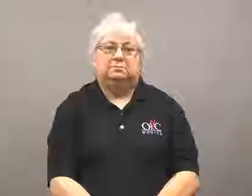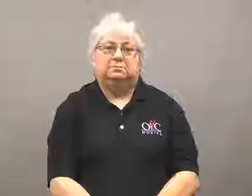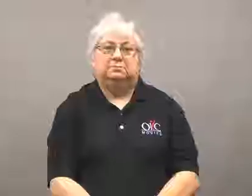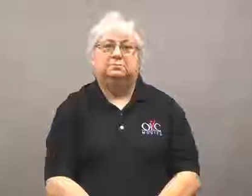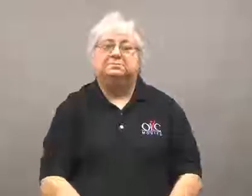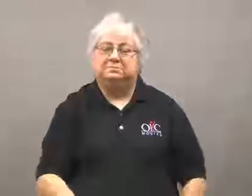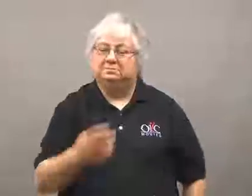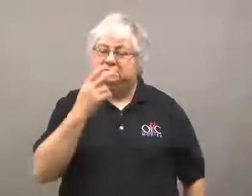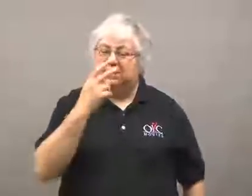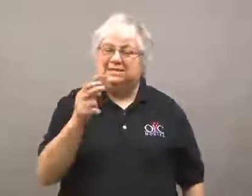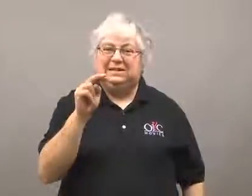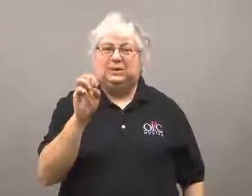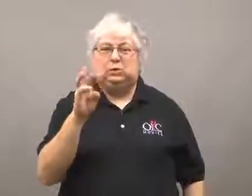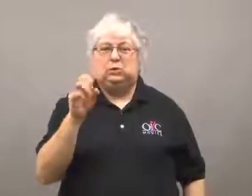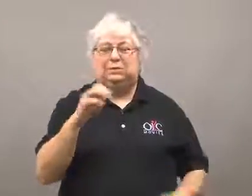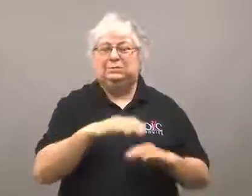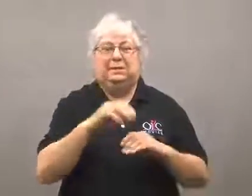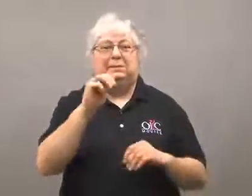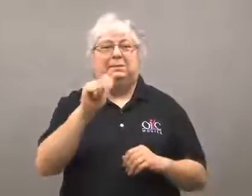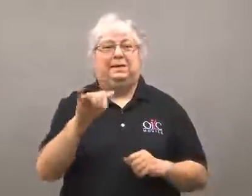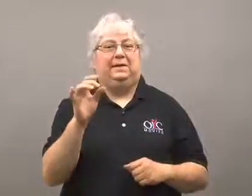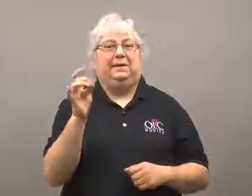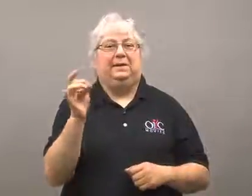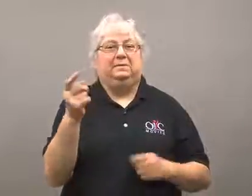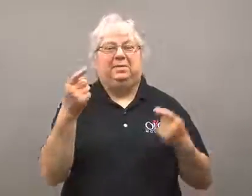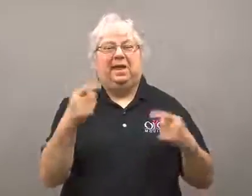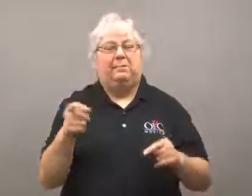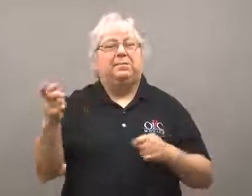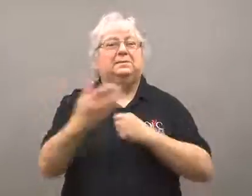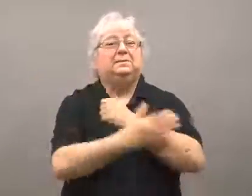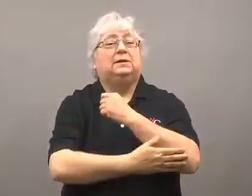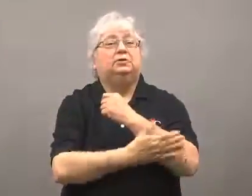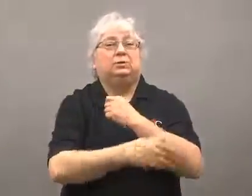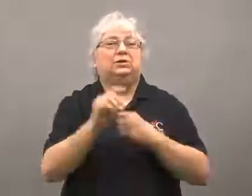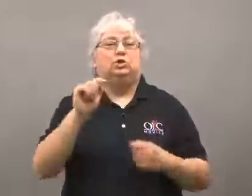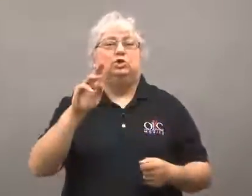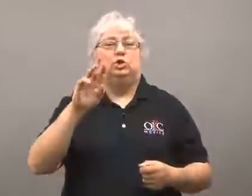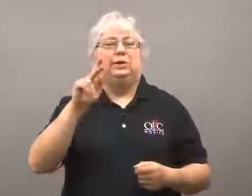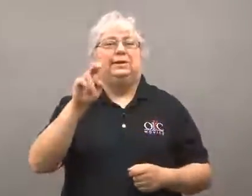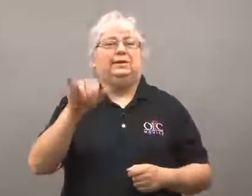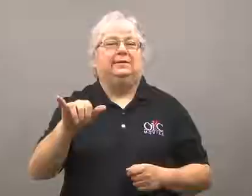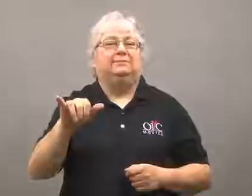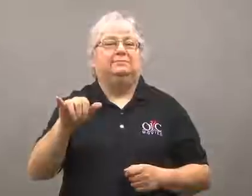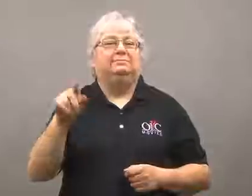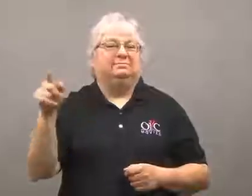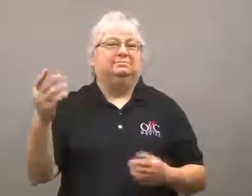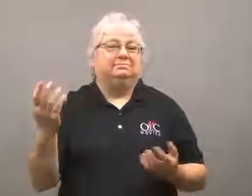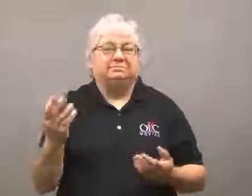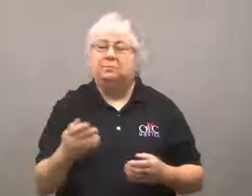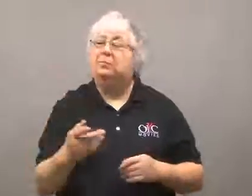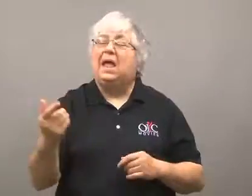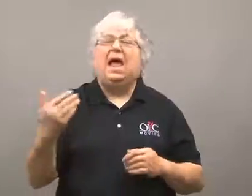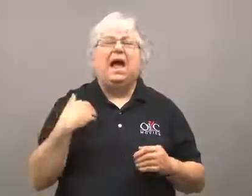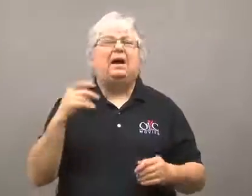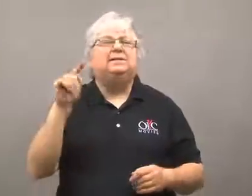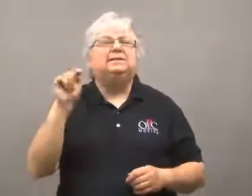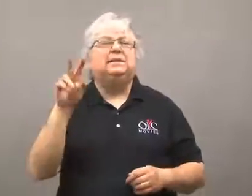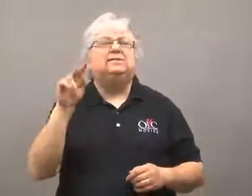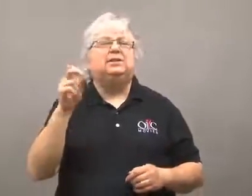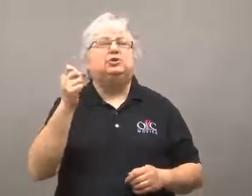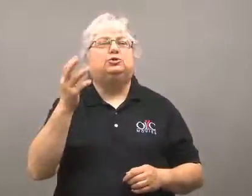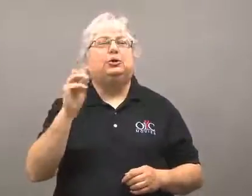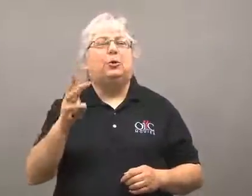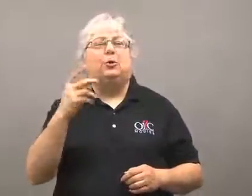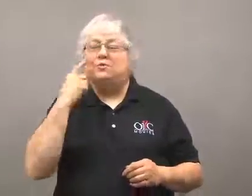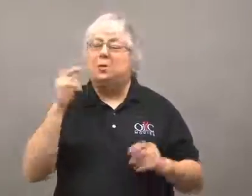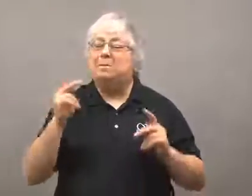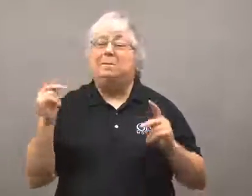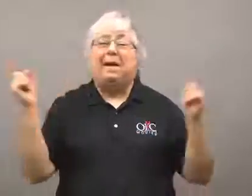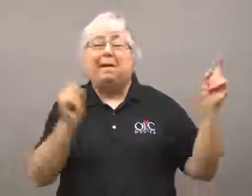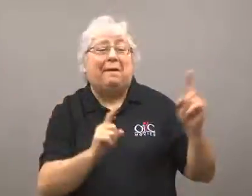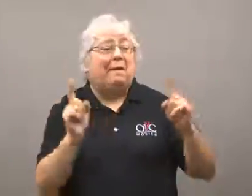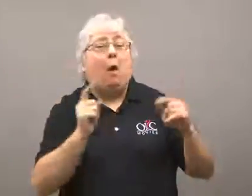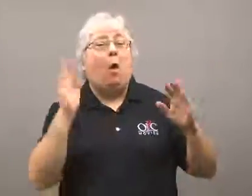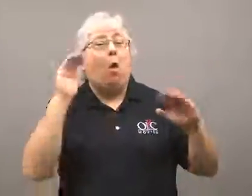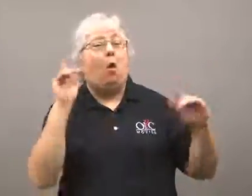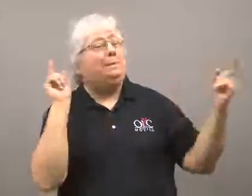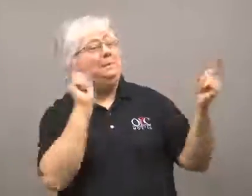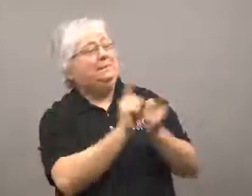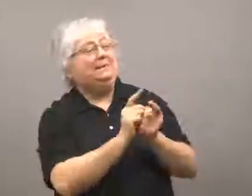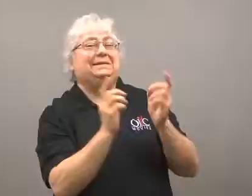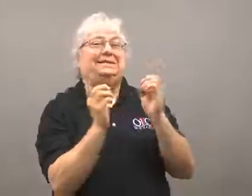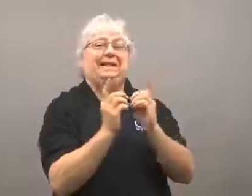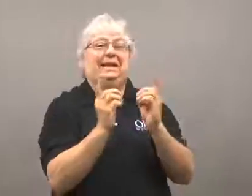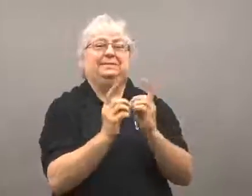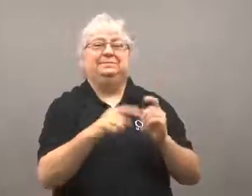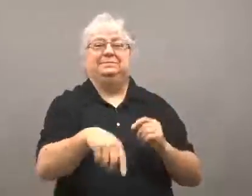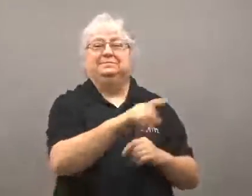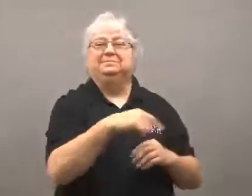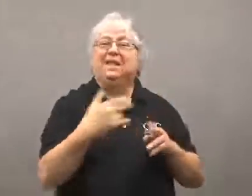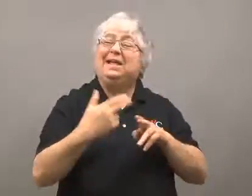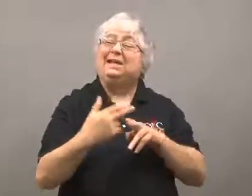This was in the news on May 8, and took place in Turkey.